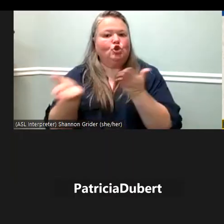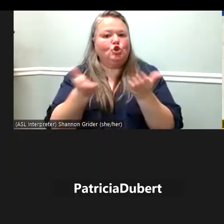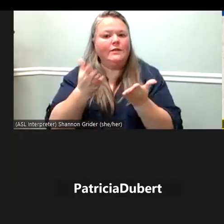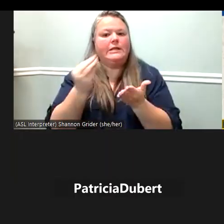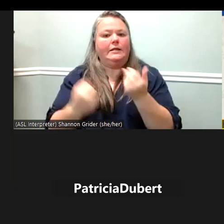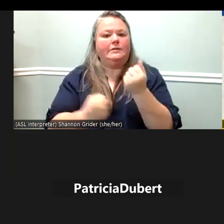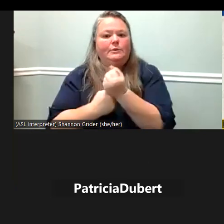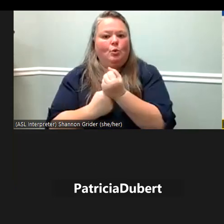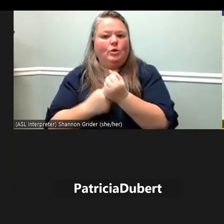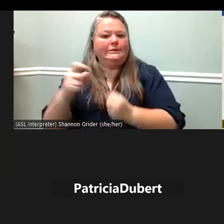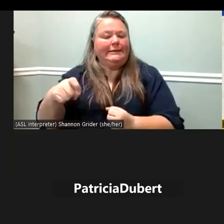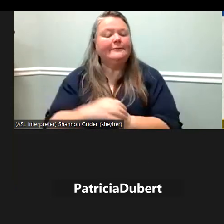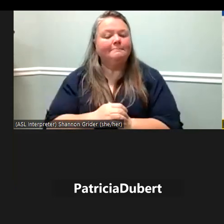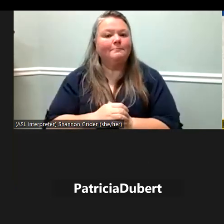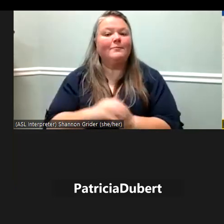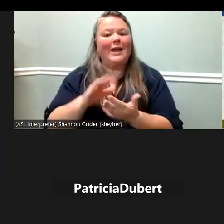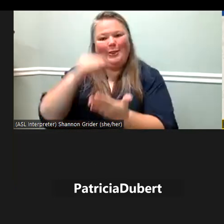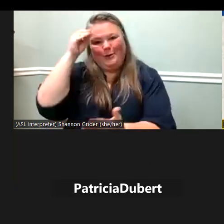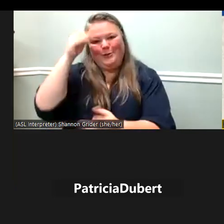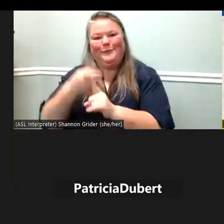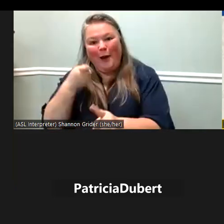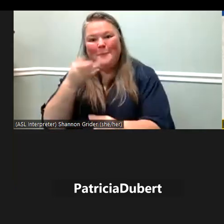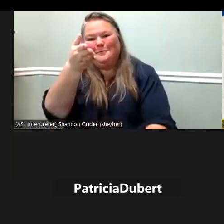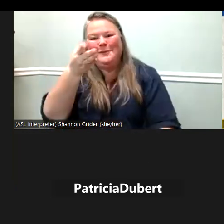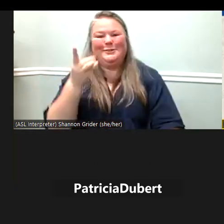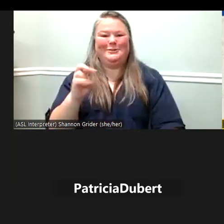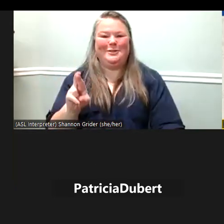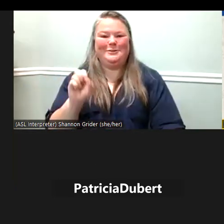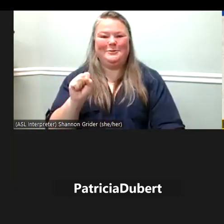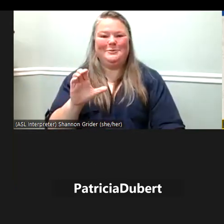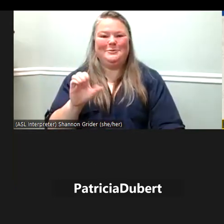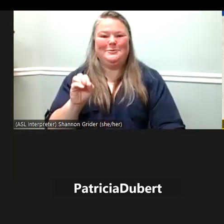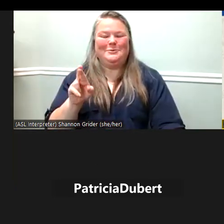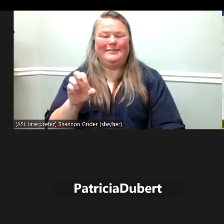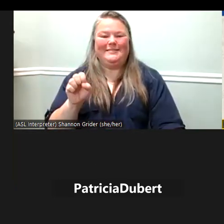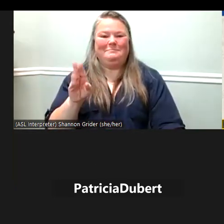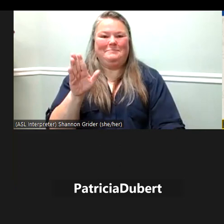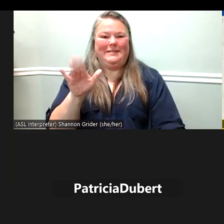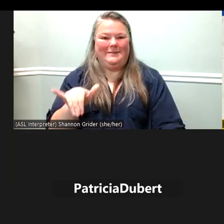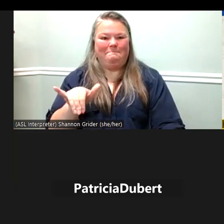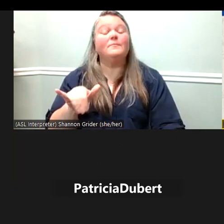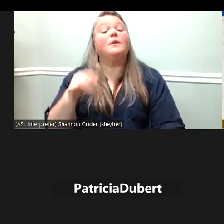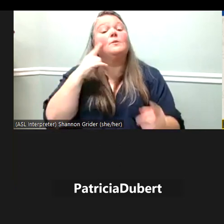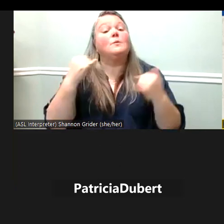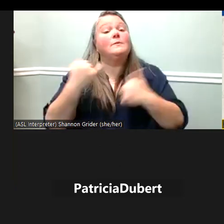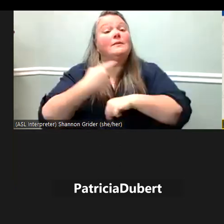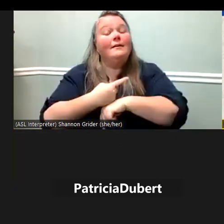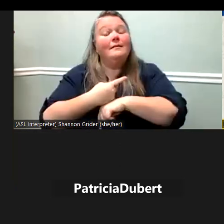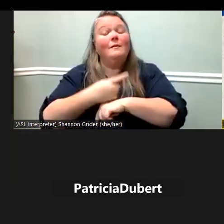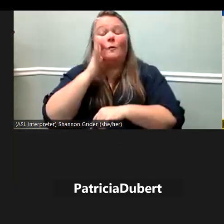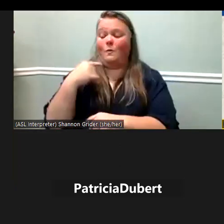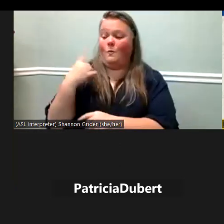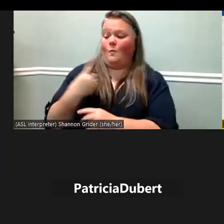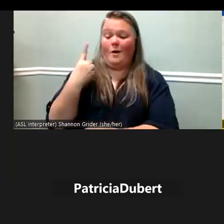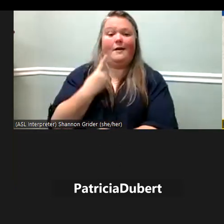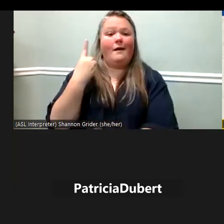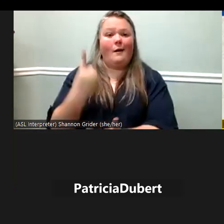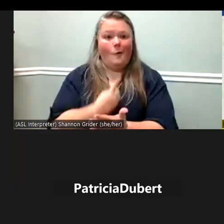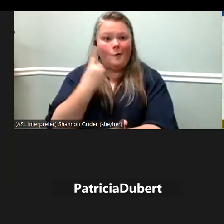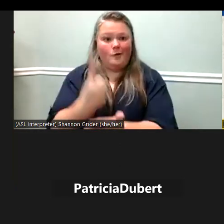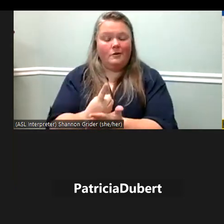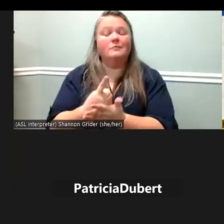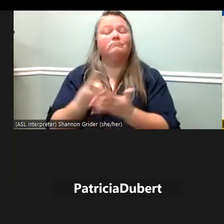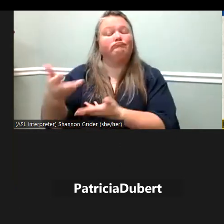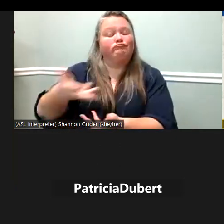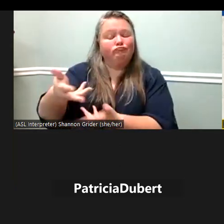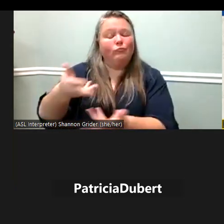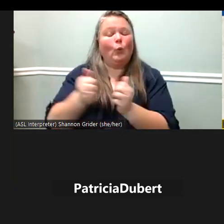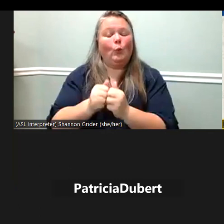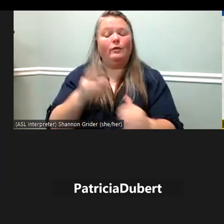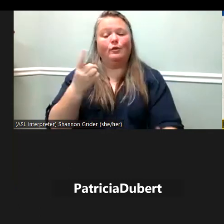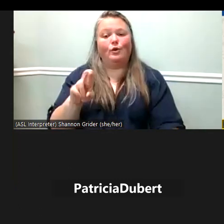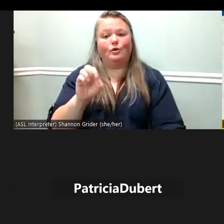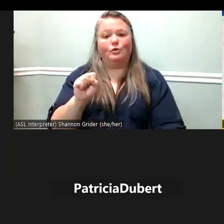EVEN SAYING DEAF AND HARD OF HEARING SERVICES CAN BE A MISNOMER FOR FOLKS BECAUSE IT GROUPS PEOPLE IN A WAY THAT MAY NOT BE CONDUCIVE TO MAKING SURE THAT THEY GET